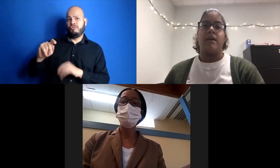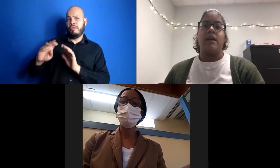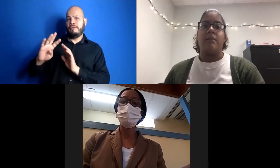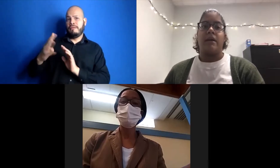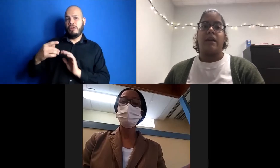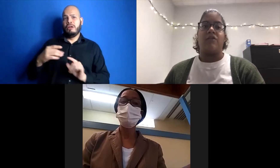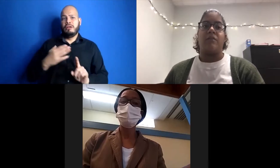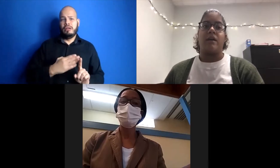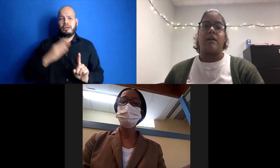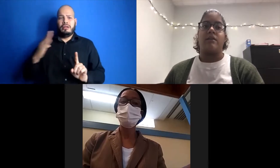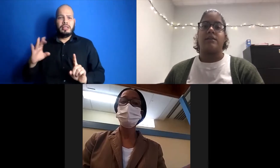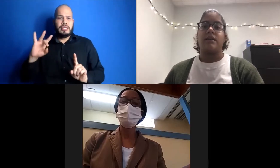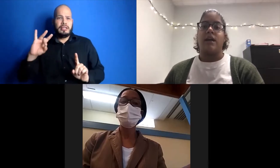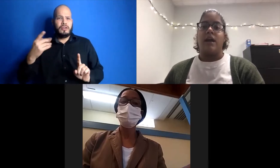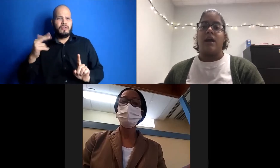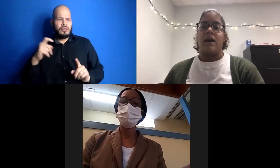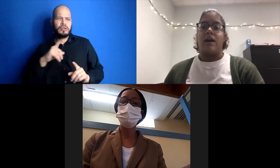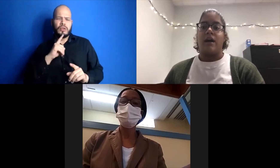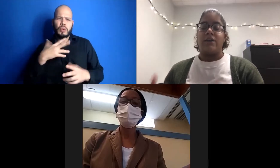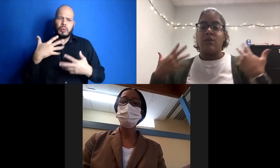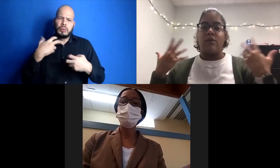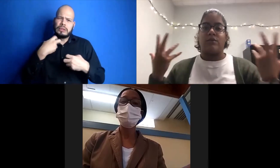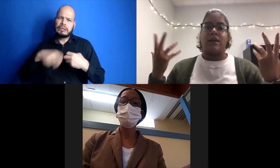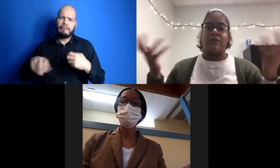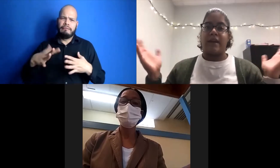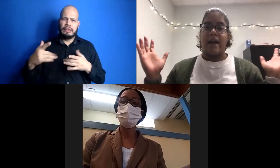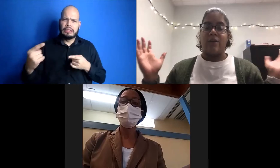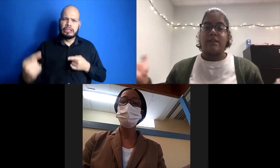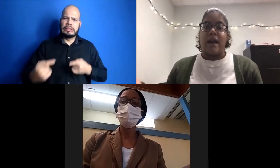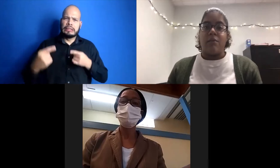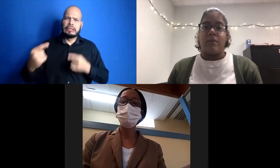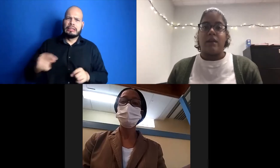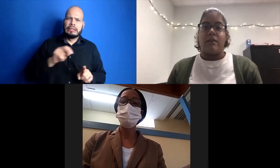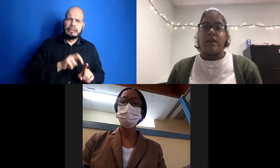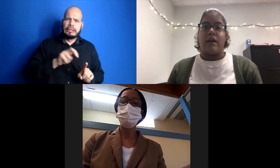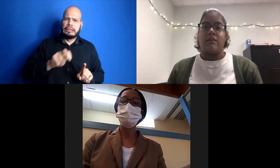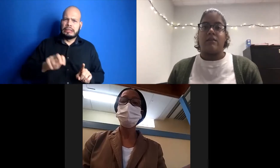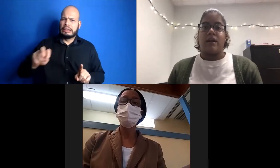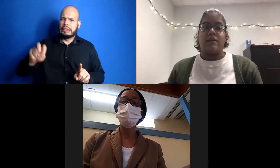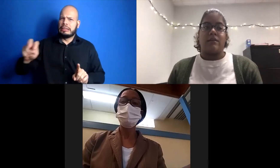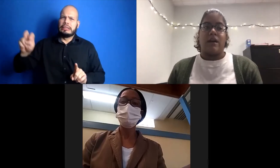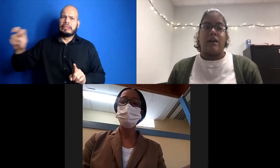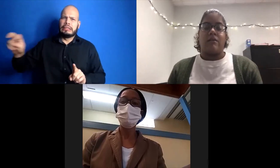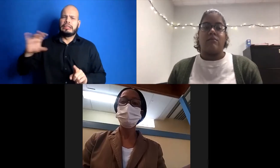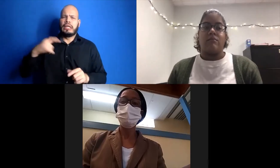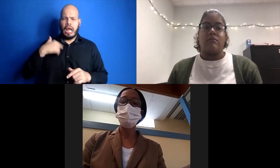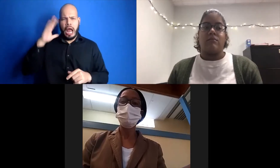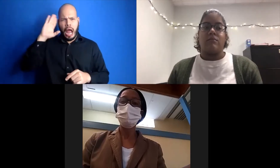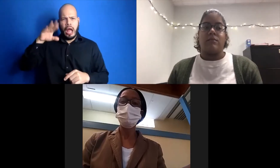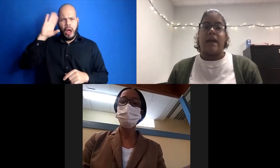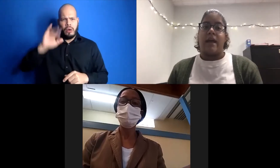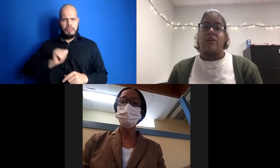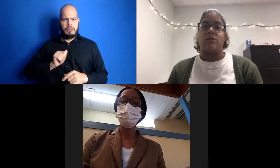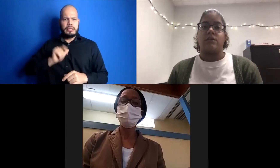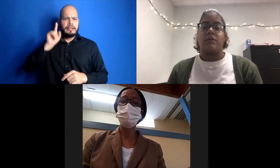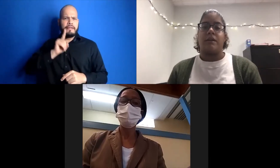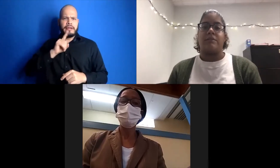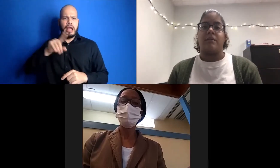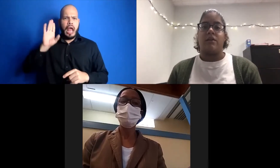in my life because I knew I was deaf like I was happy that um I had a cochlear implants but also I